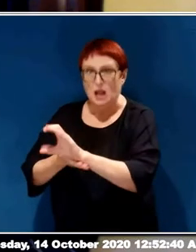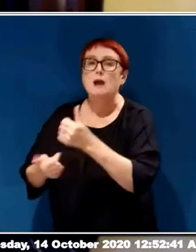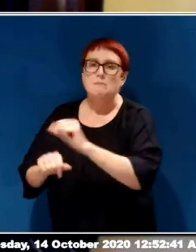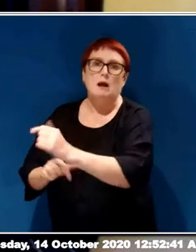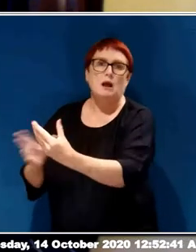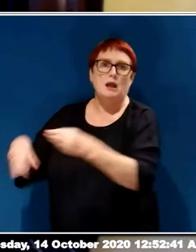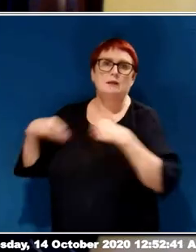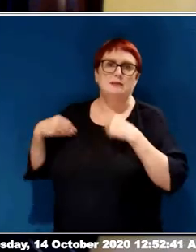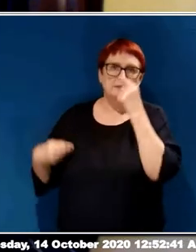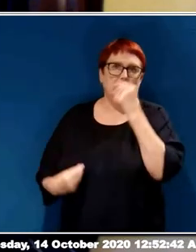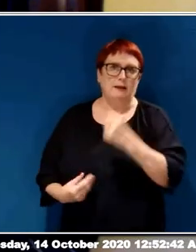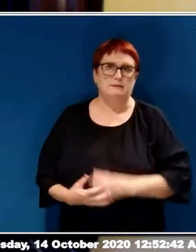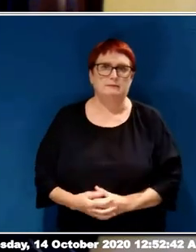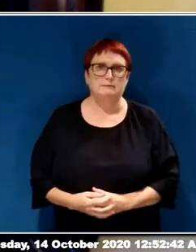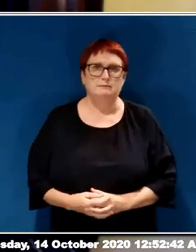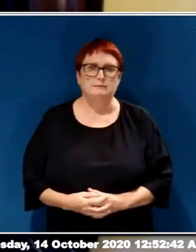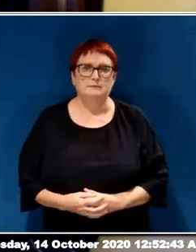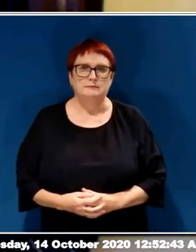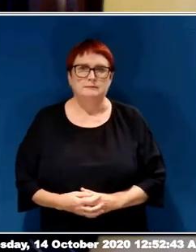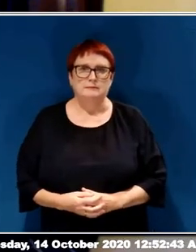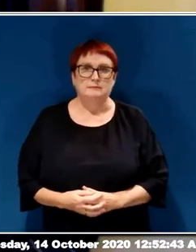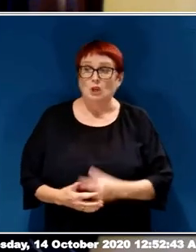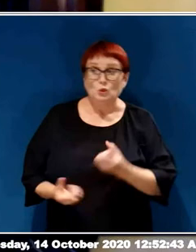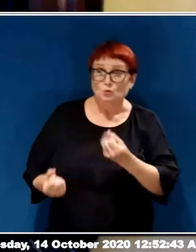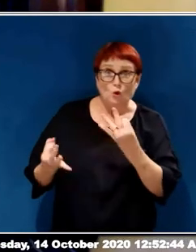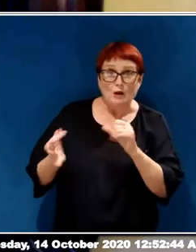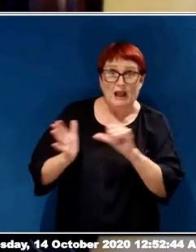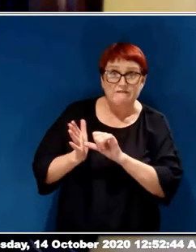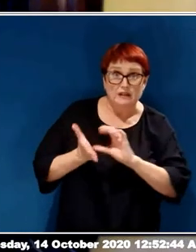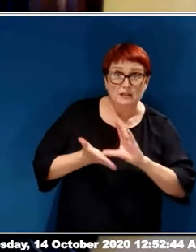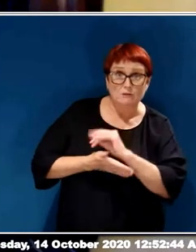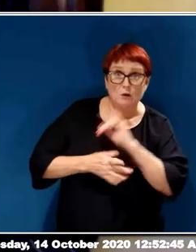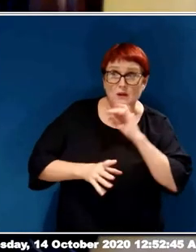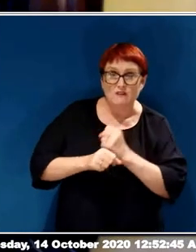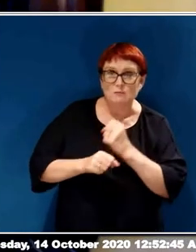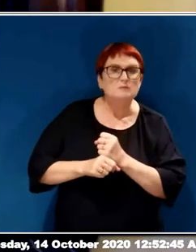funding", or they might say, "You can only attend school for the number of